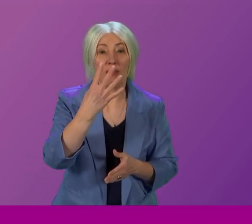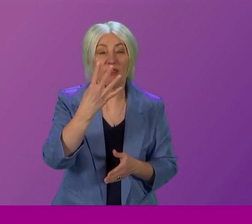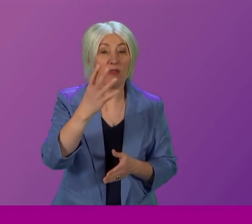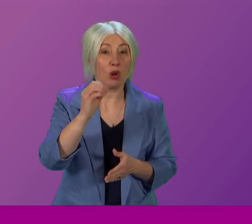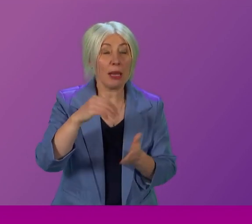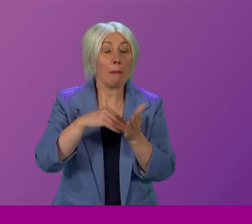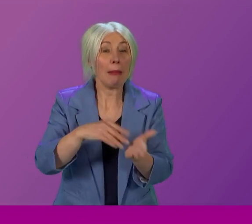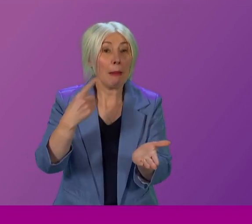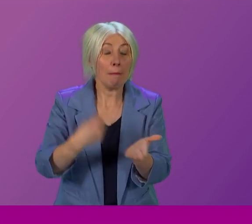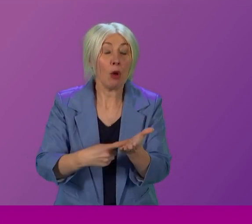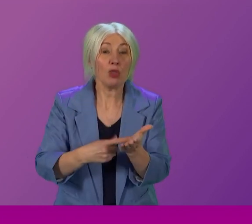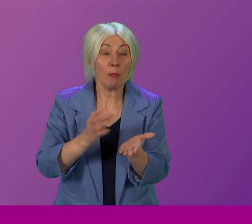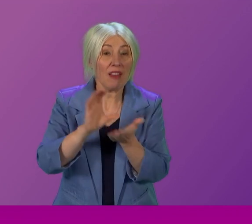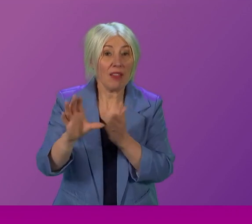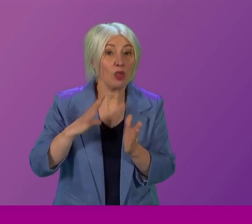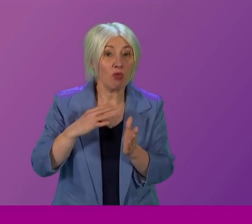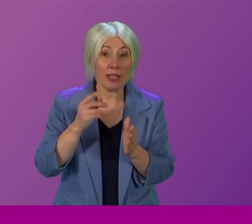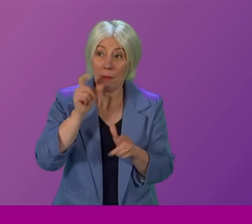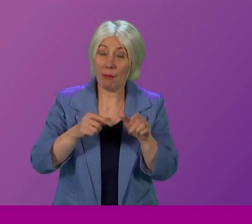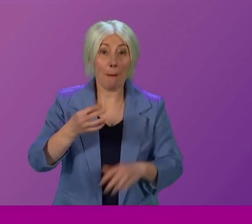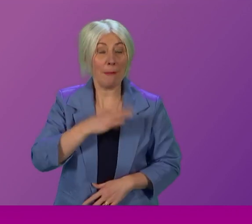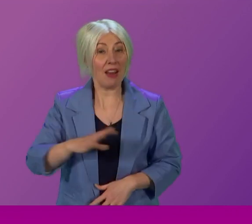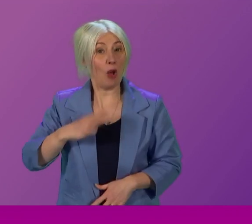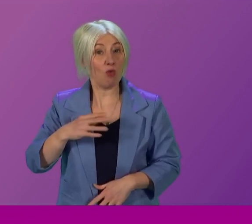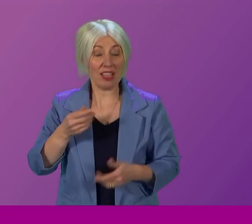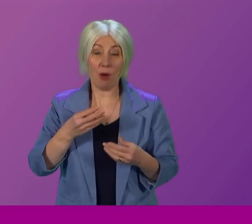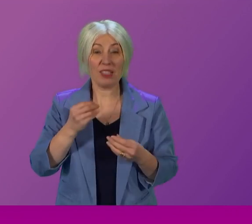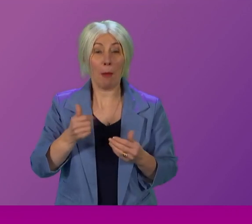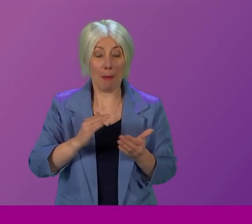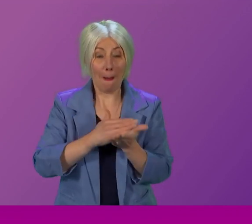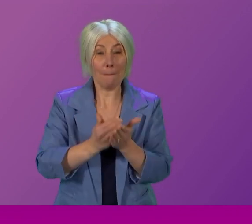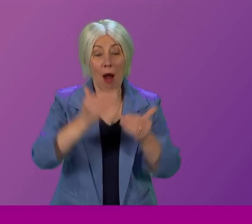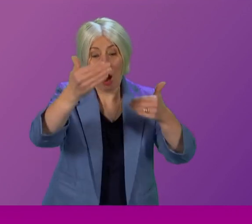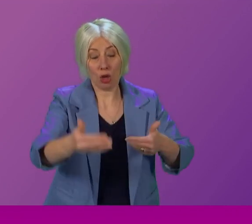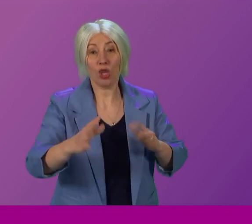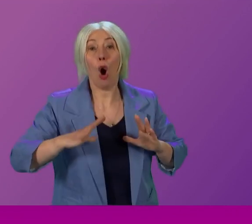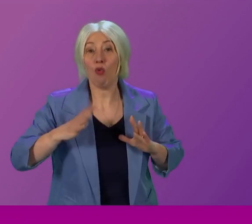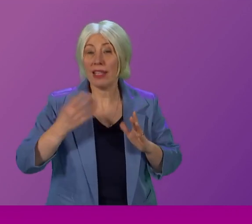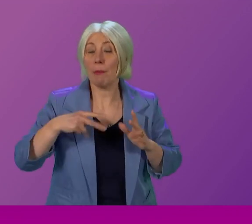in it, and road users are benefiting from some stretches that are already dualled.